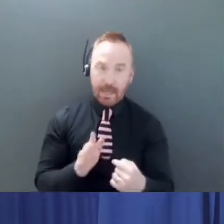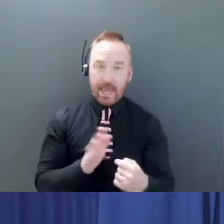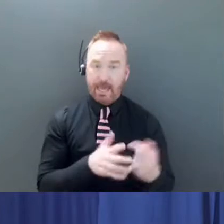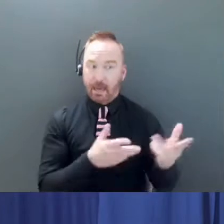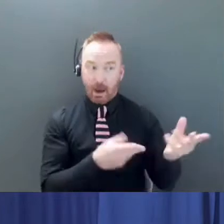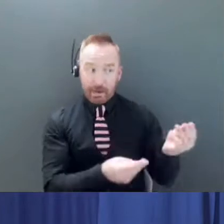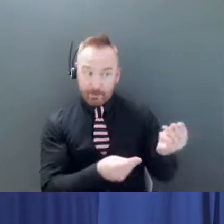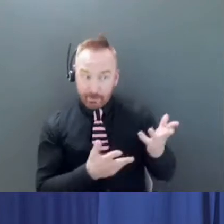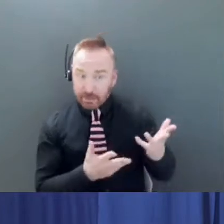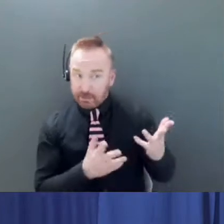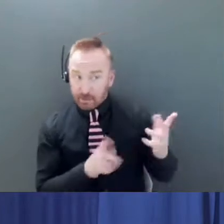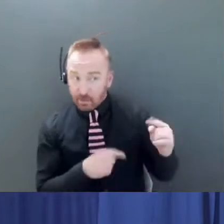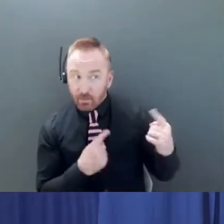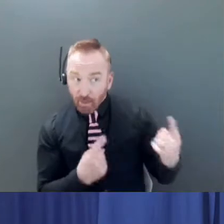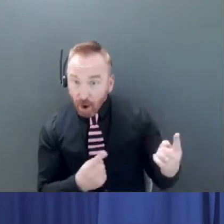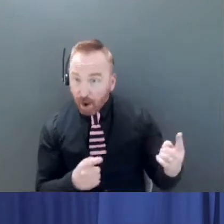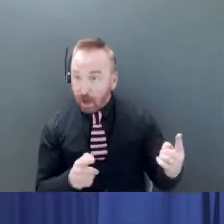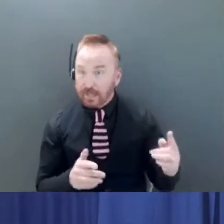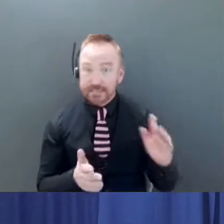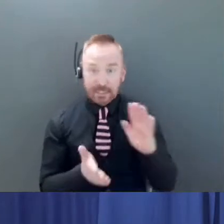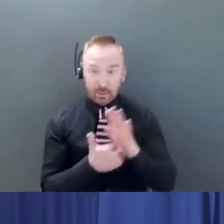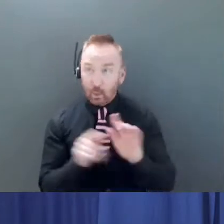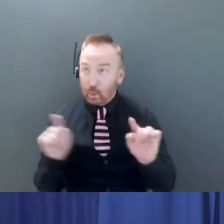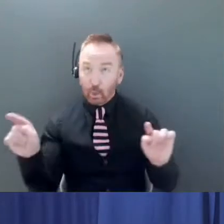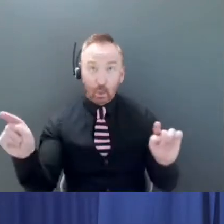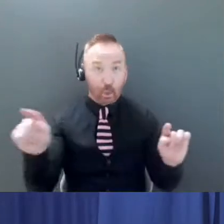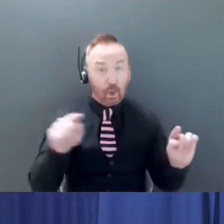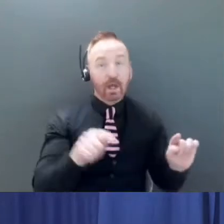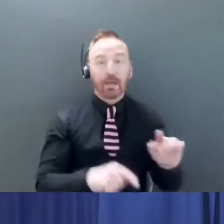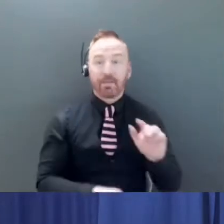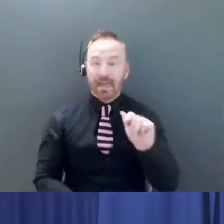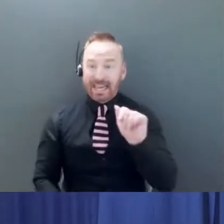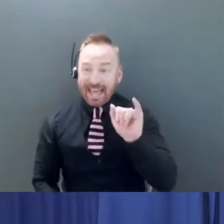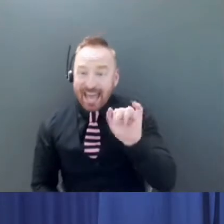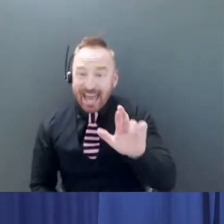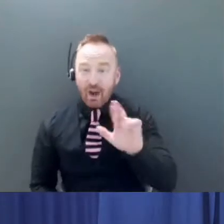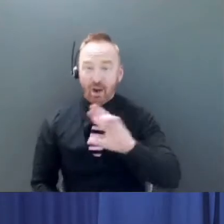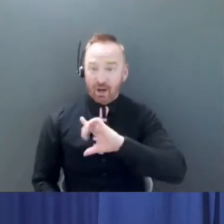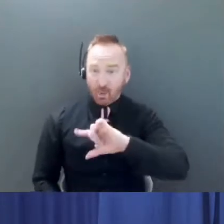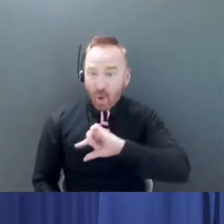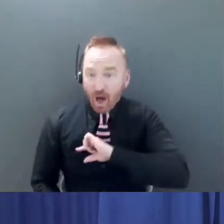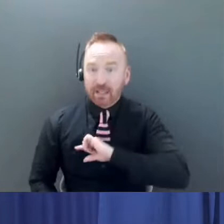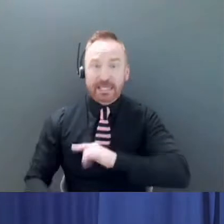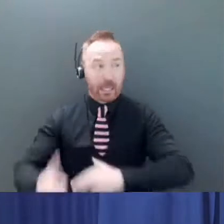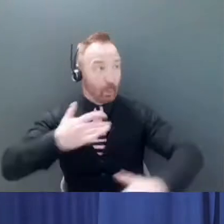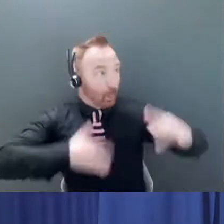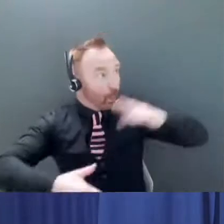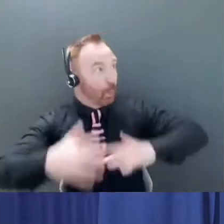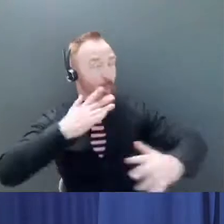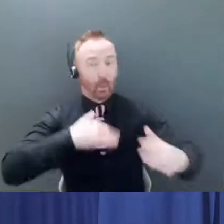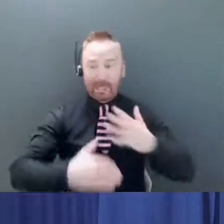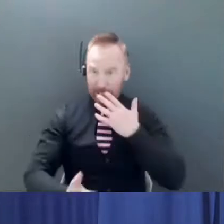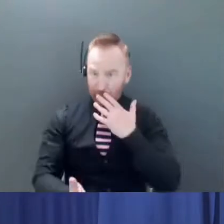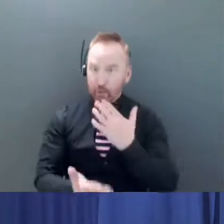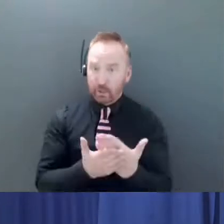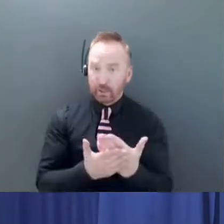We want to ensure good air flow and ventilation within the school. We know how that ventilation is increasingly recognized as